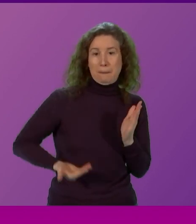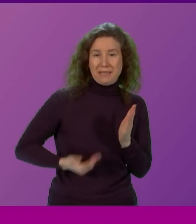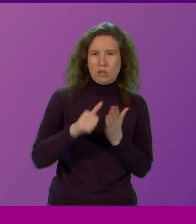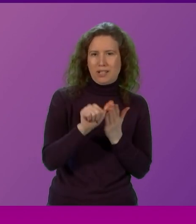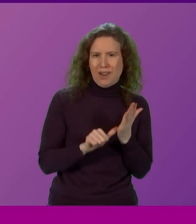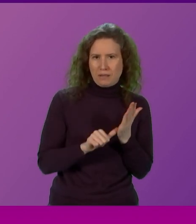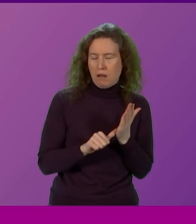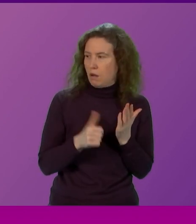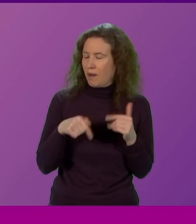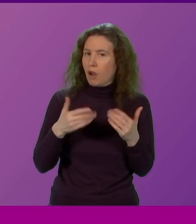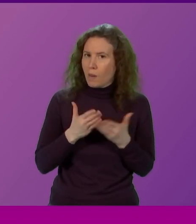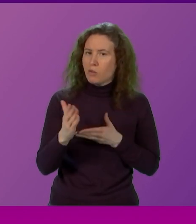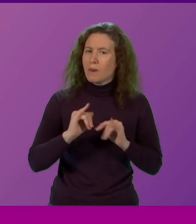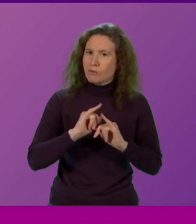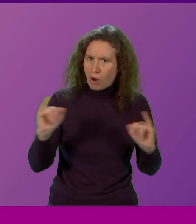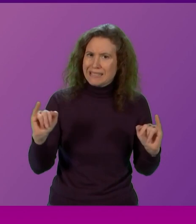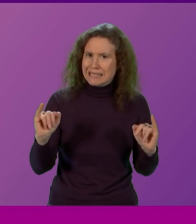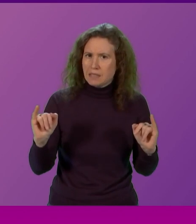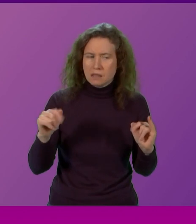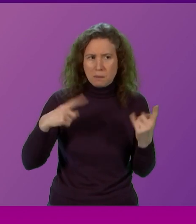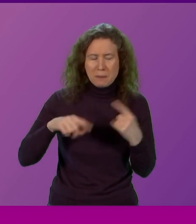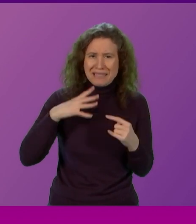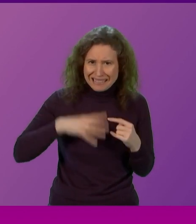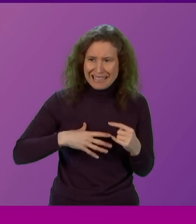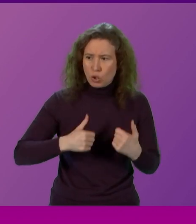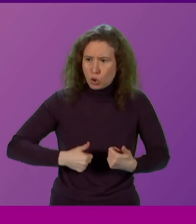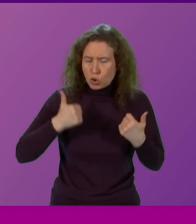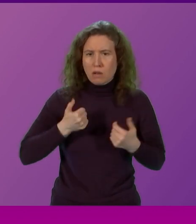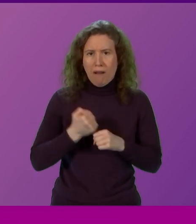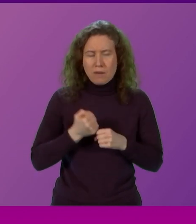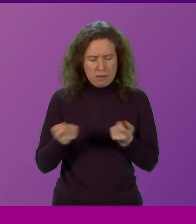At this time of national crisis, when people need a competent Government that is on their